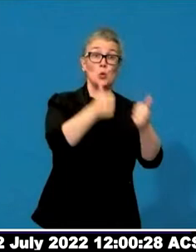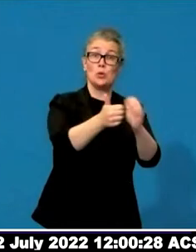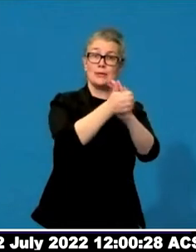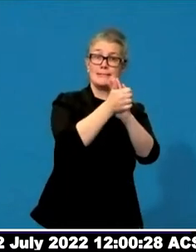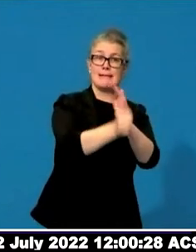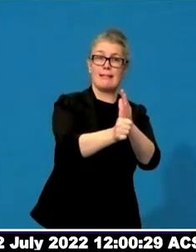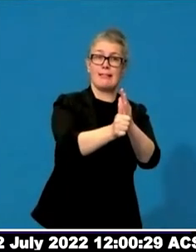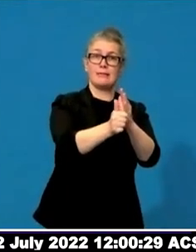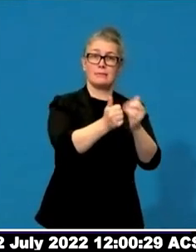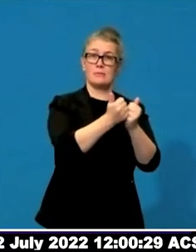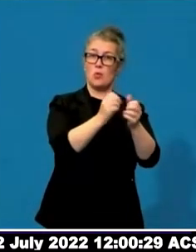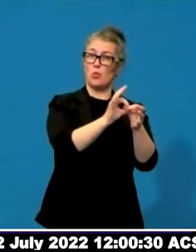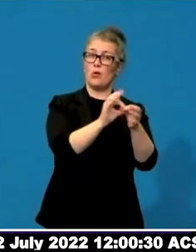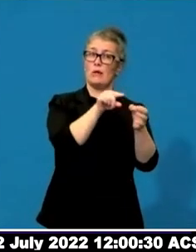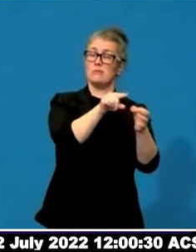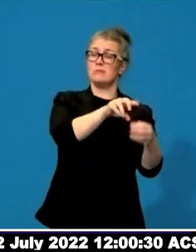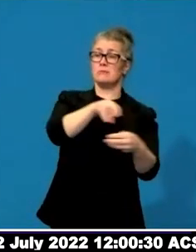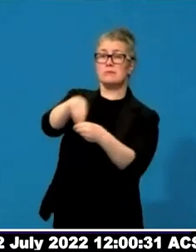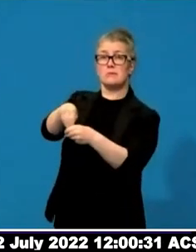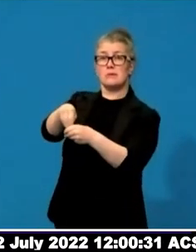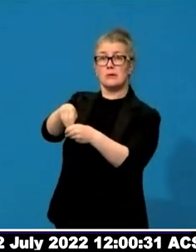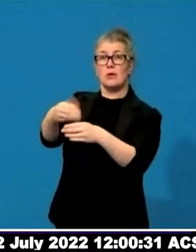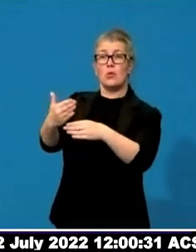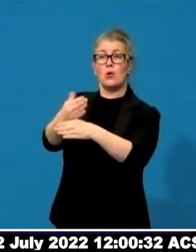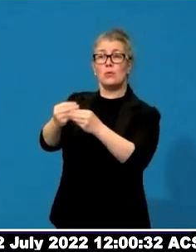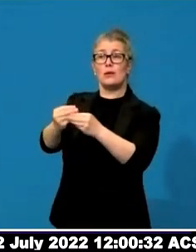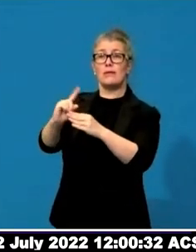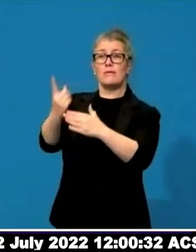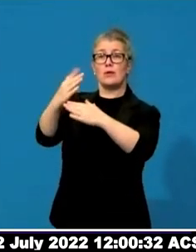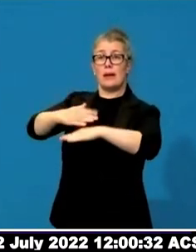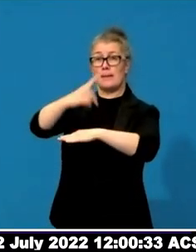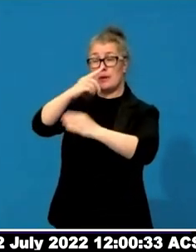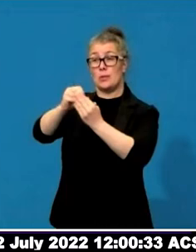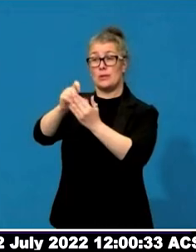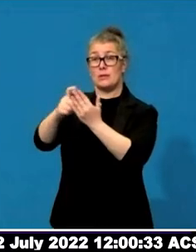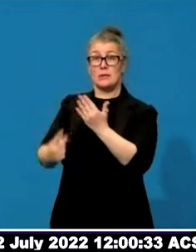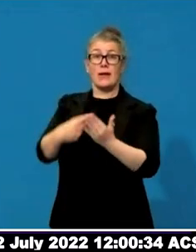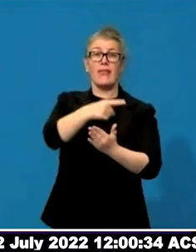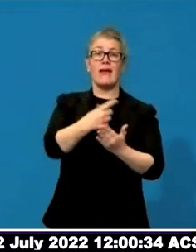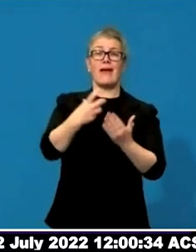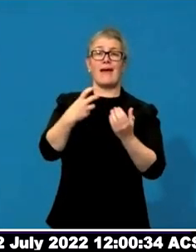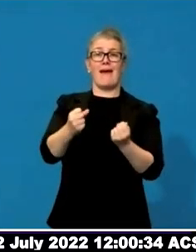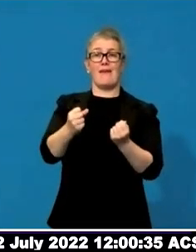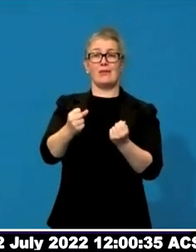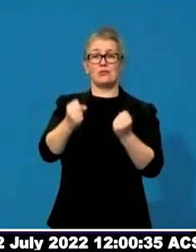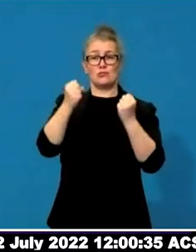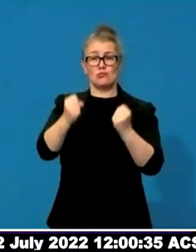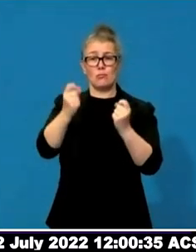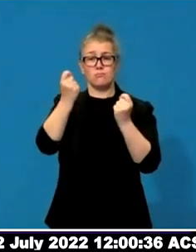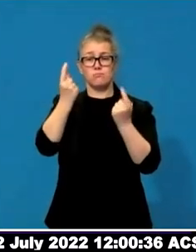have a high awareness of the importance of connection to country and a high level of cultural competency.